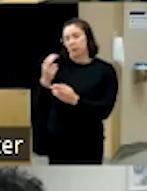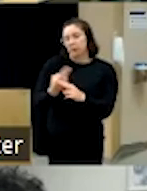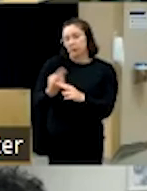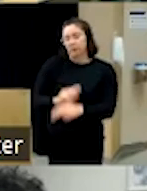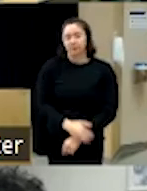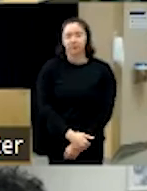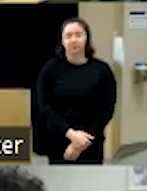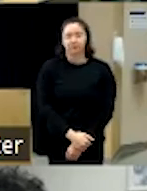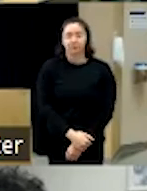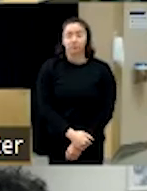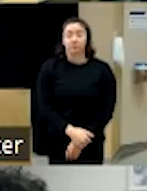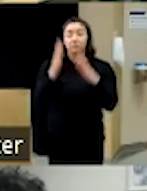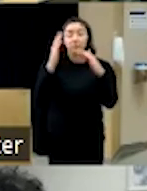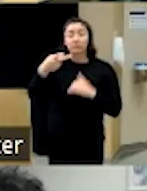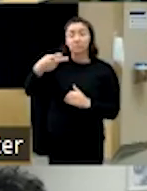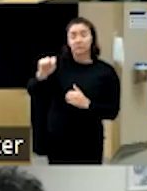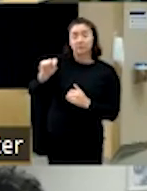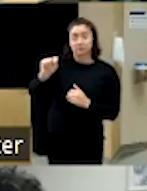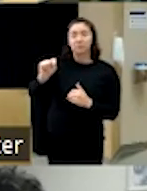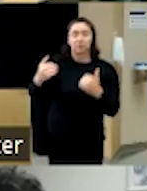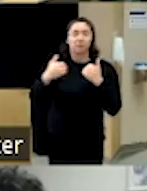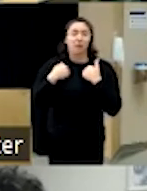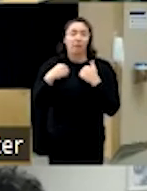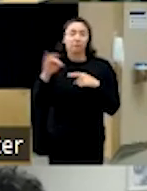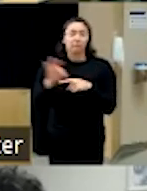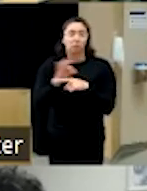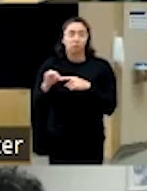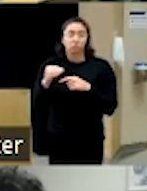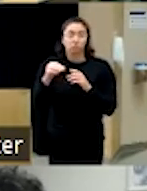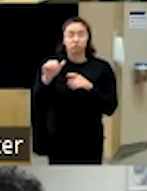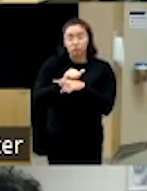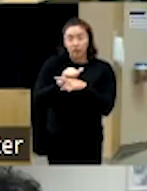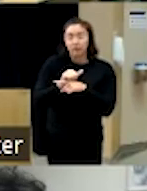um in physiotherapy we do functional training and the patients get individual Physiotherapy